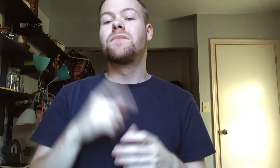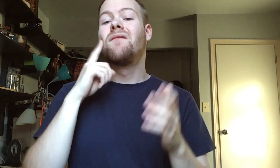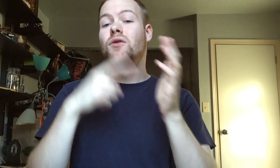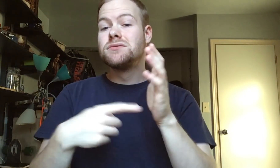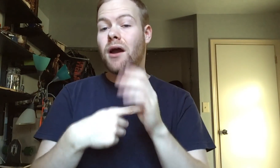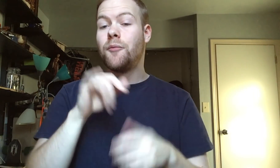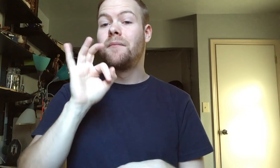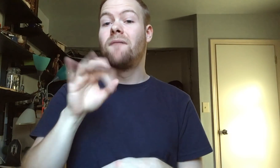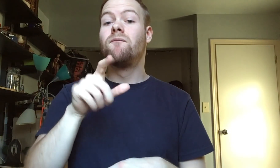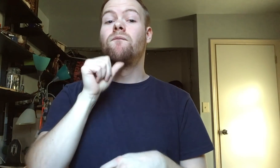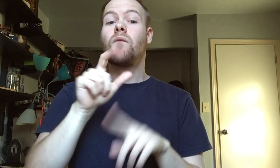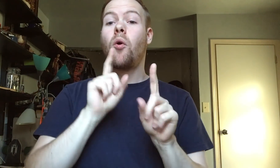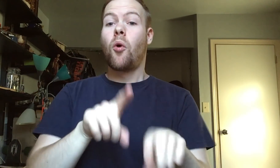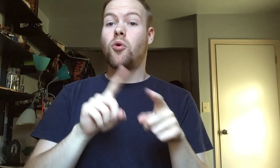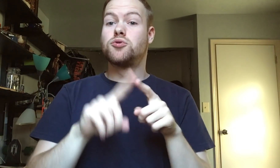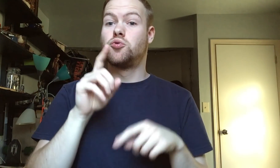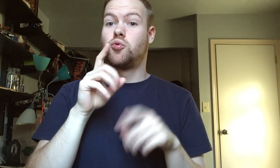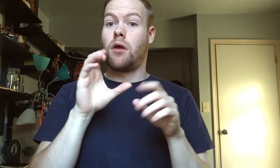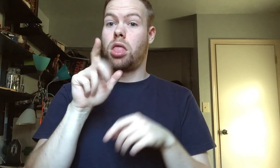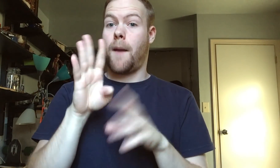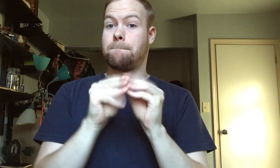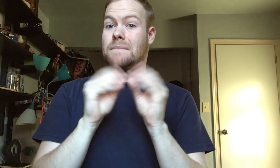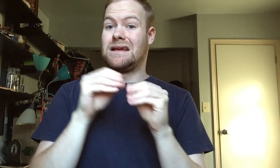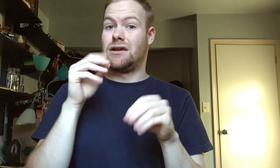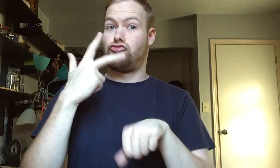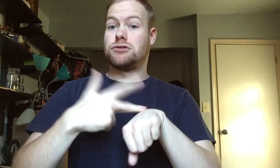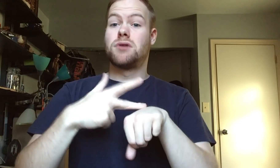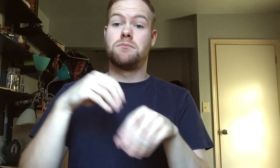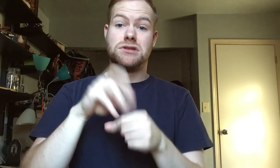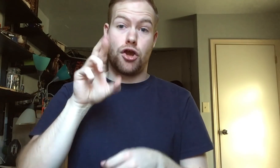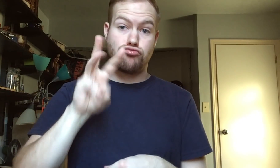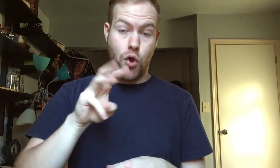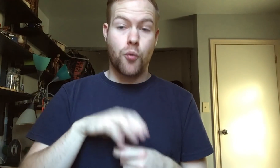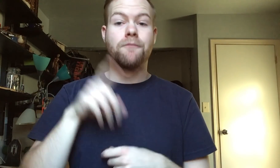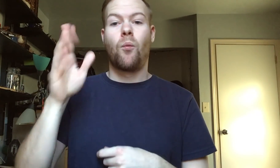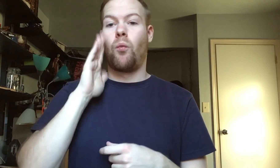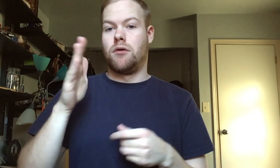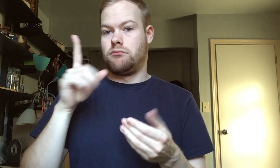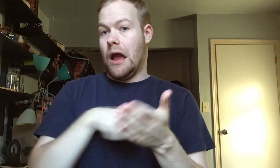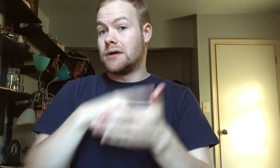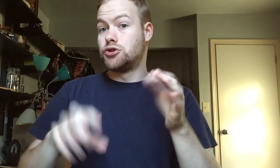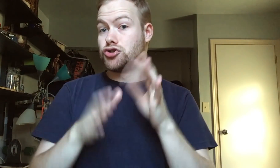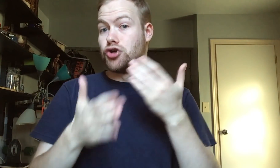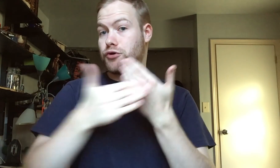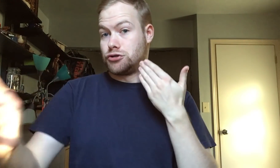For example, if you don’t go to a club meeting three times in a row, they will cancel interpreters for the rest of the time.